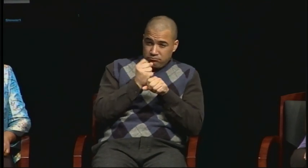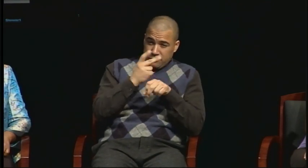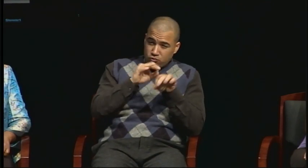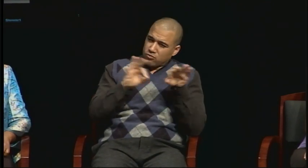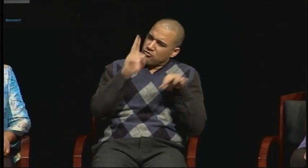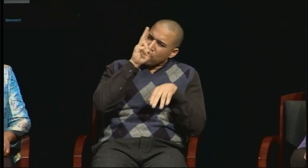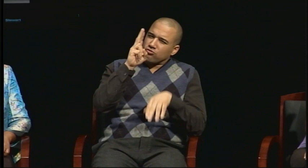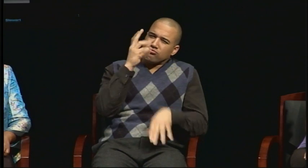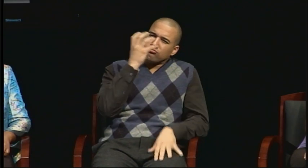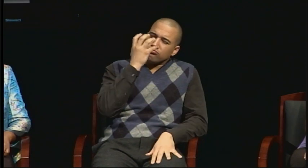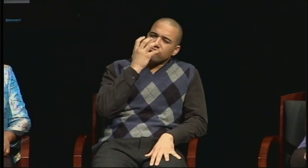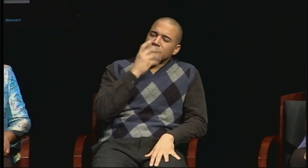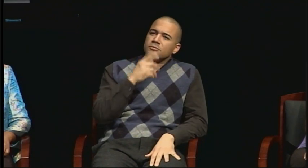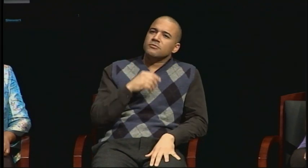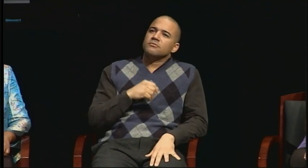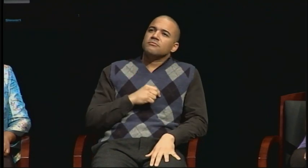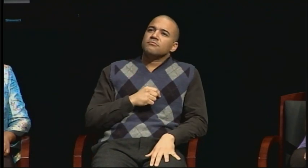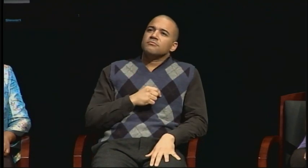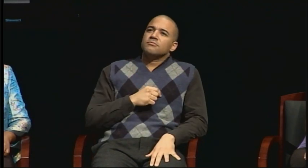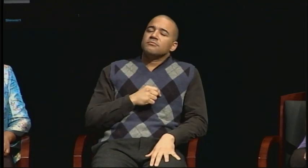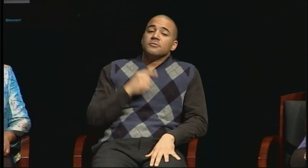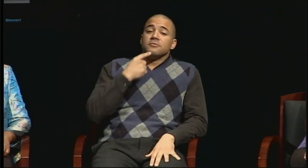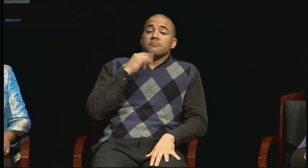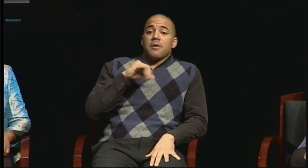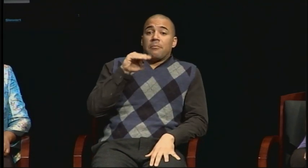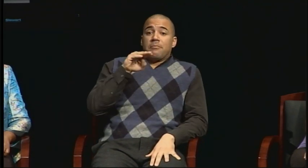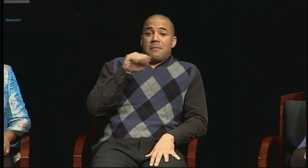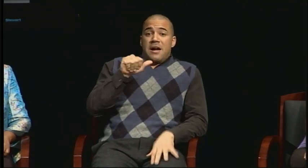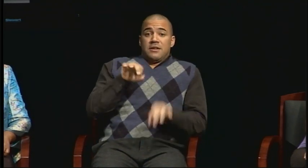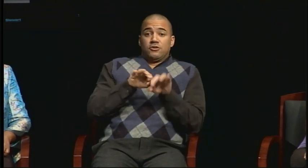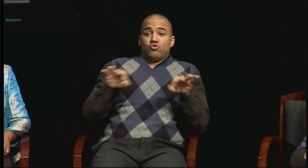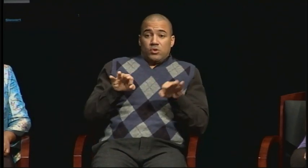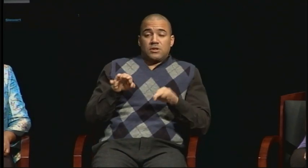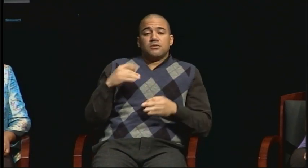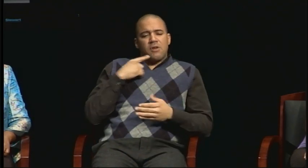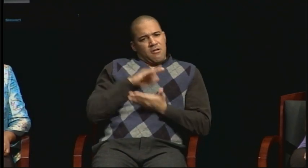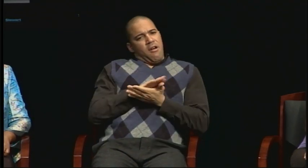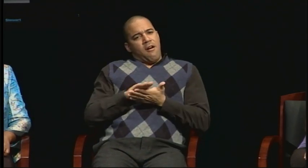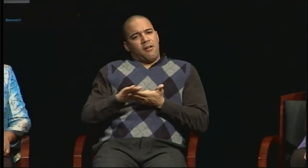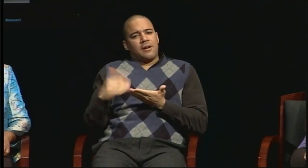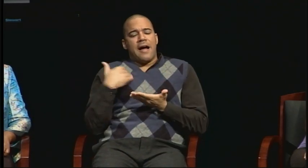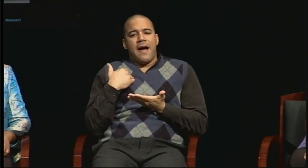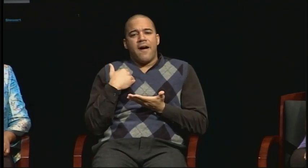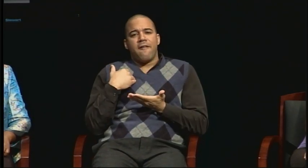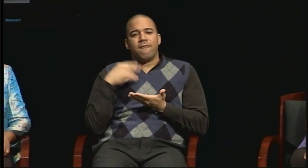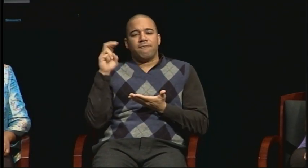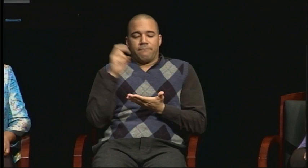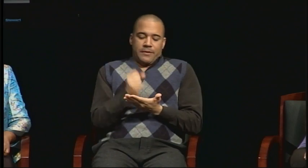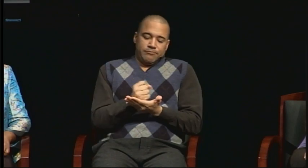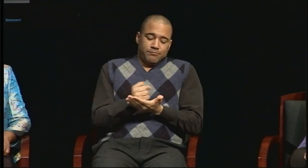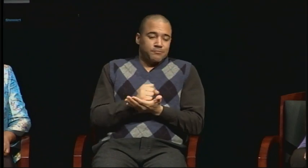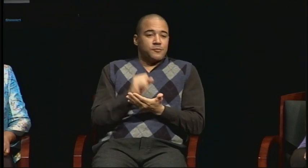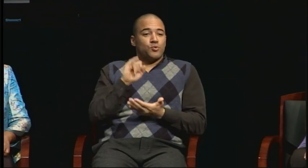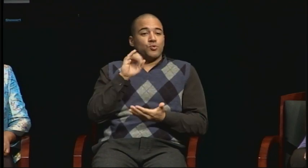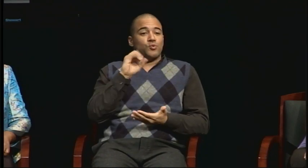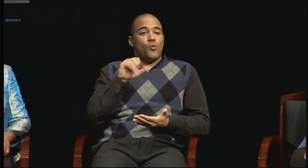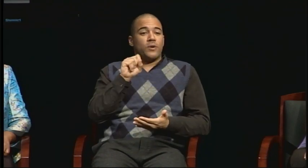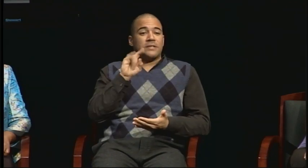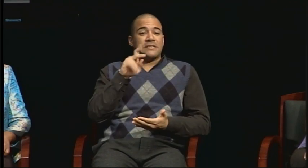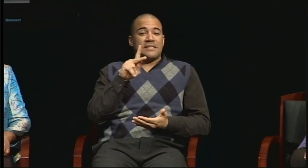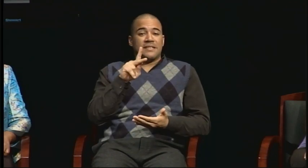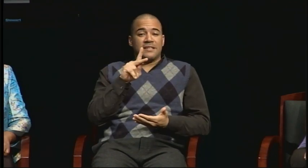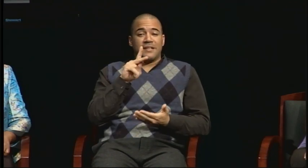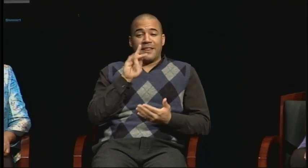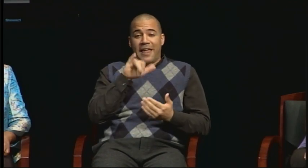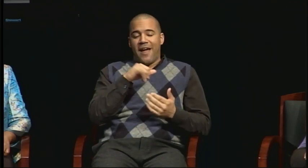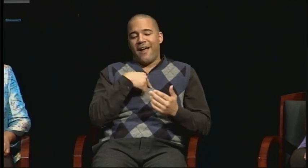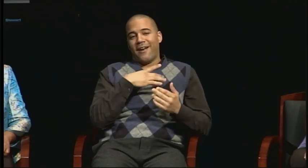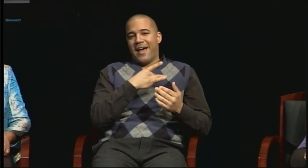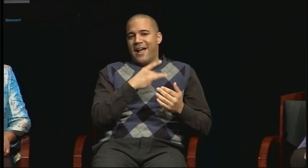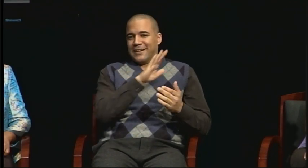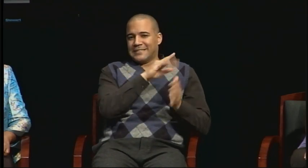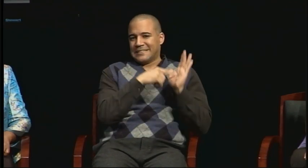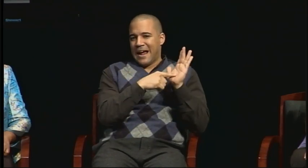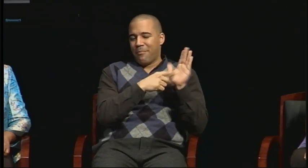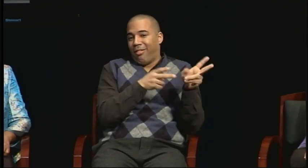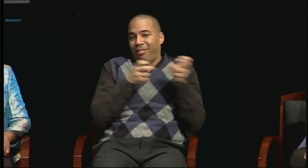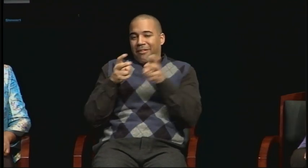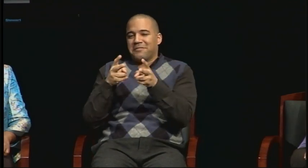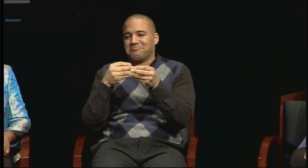And at the time he asked me why I had a PhD.